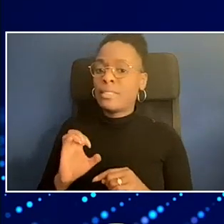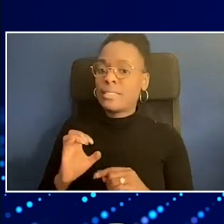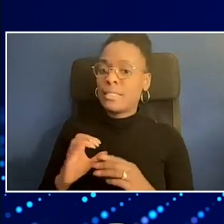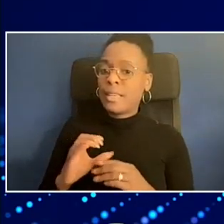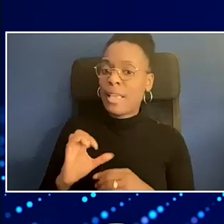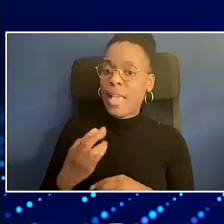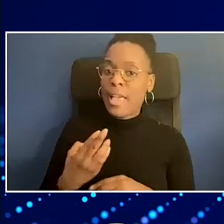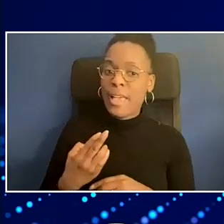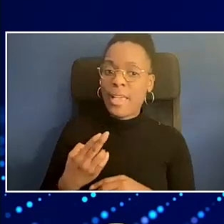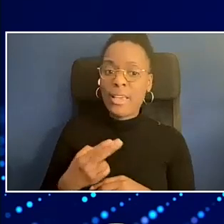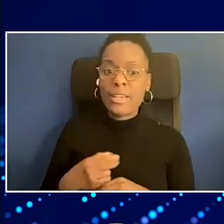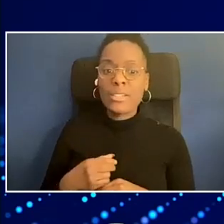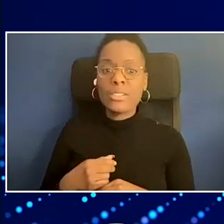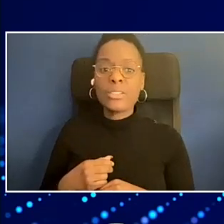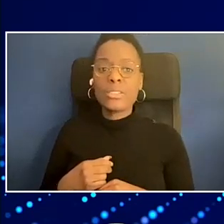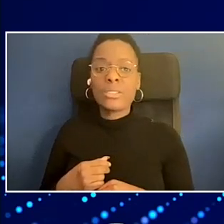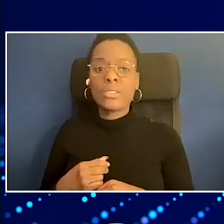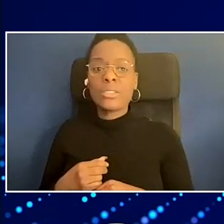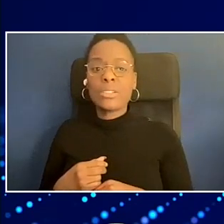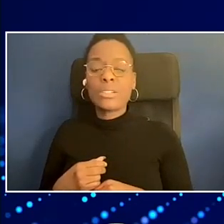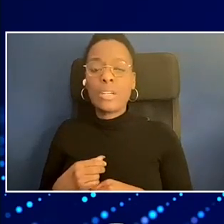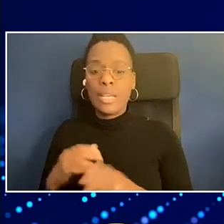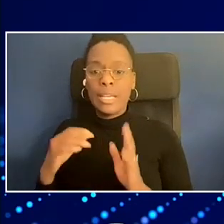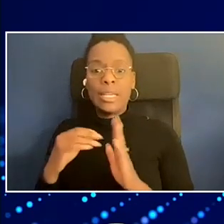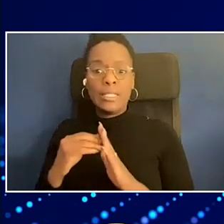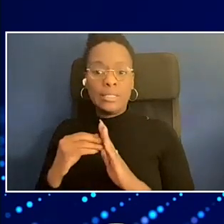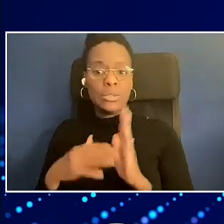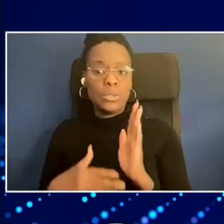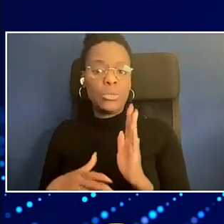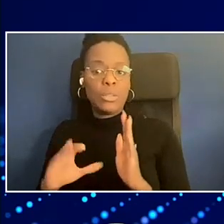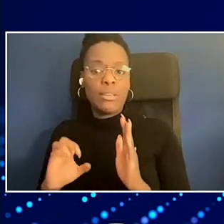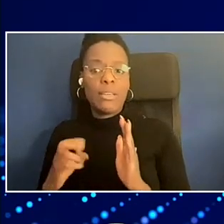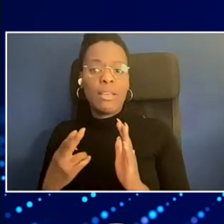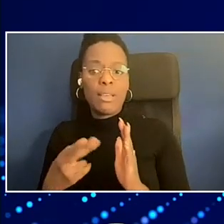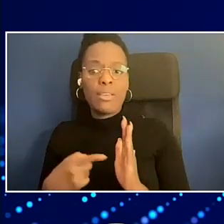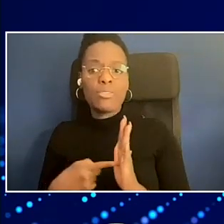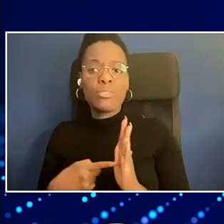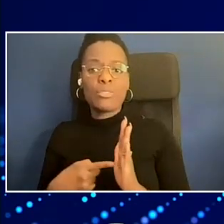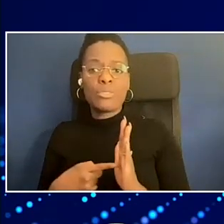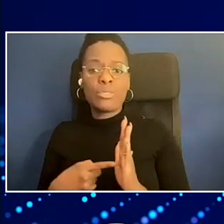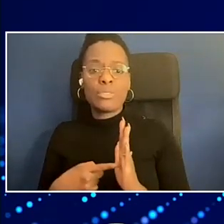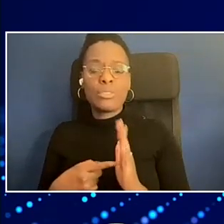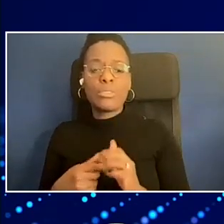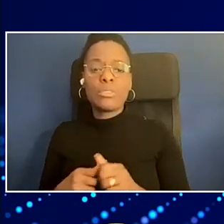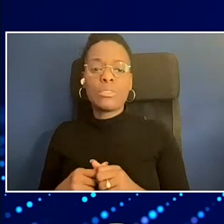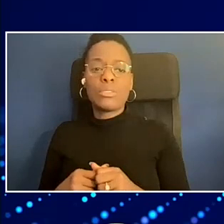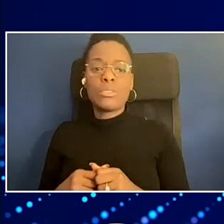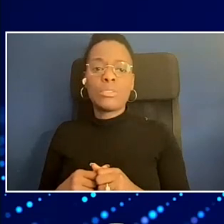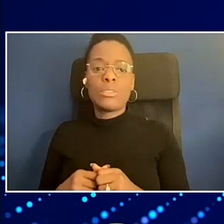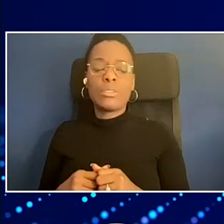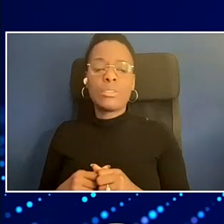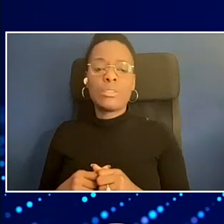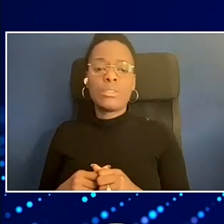sitting there, it's student cash and you know, and it may have come- and it may be the result of money that students have